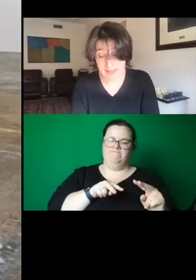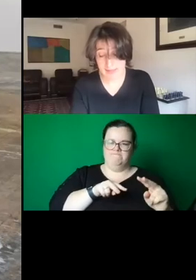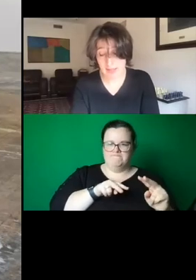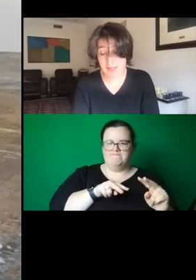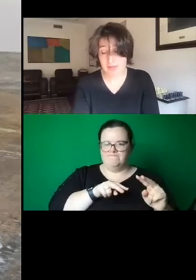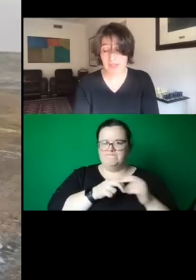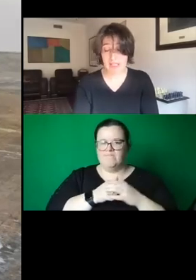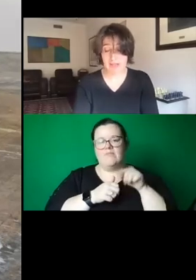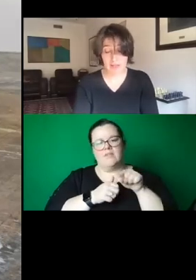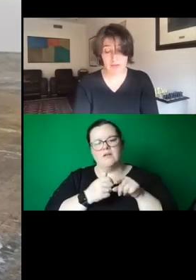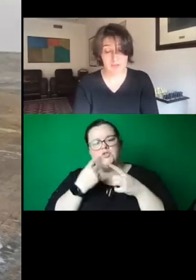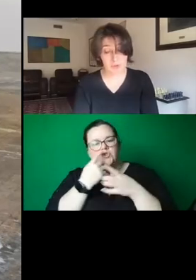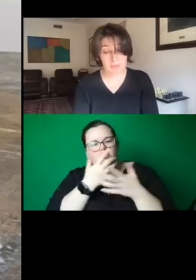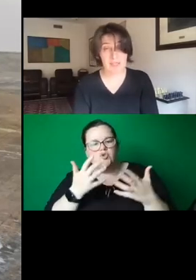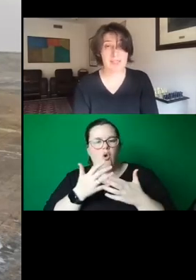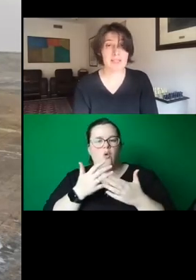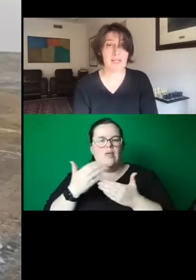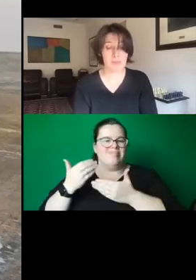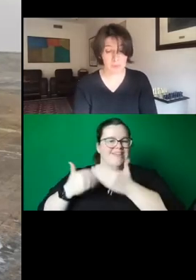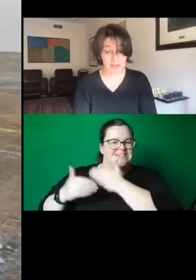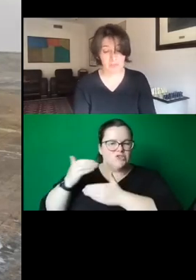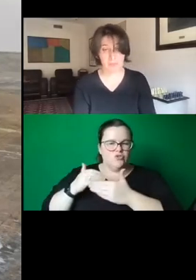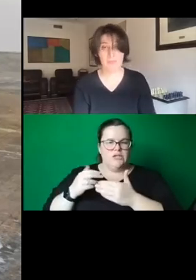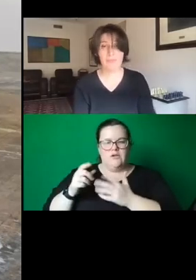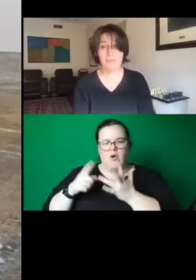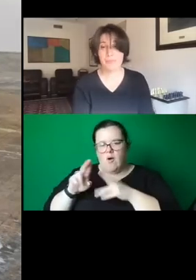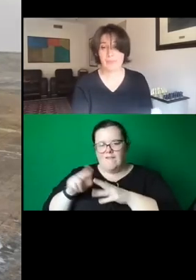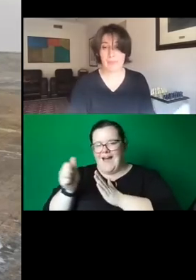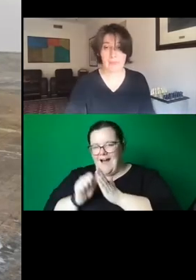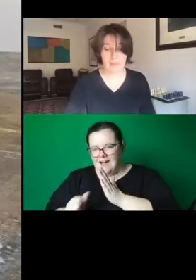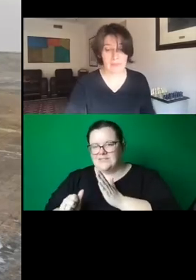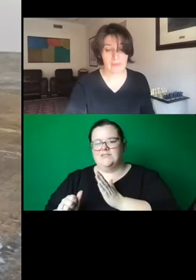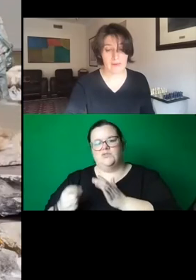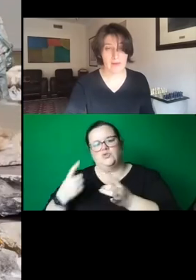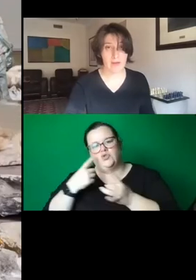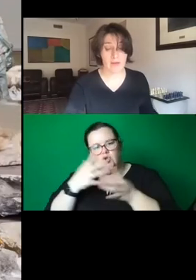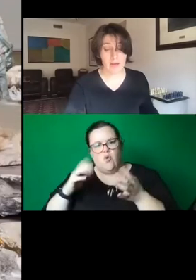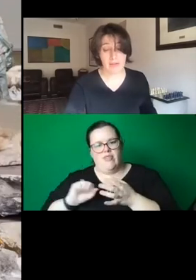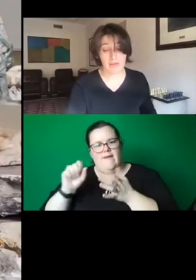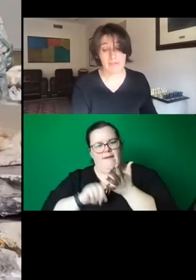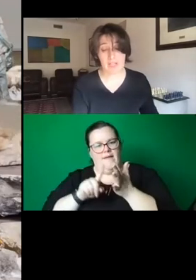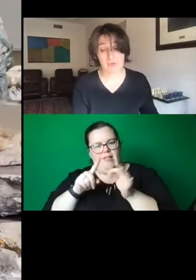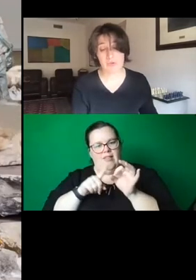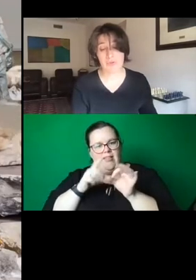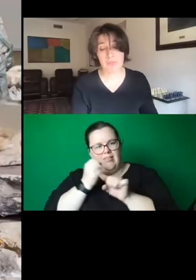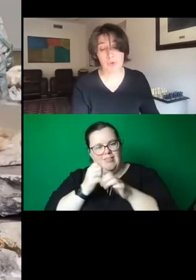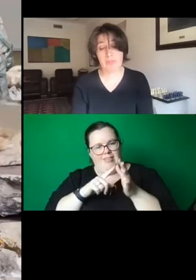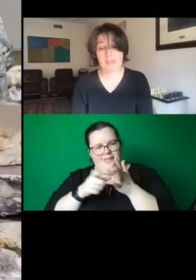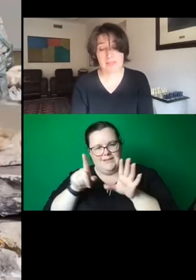artists create and responsibility that comes with them a graveyard of soviet monuments